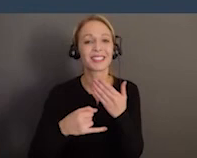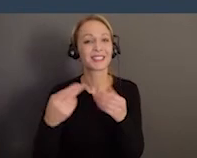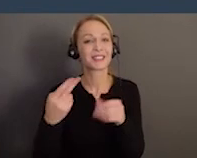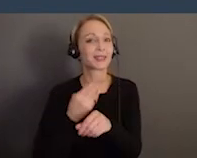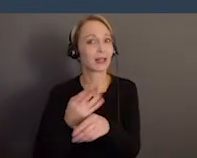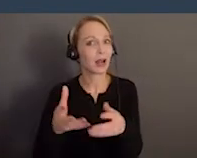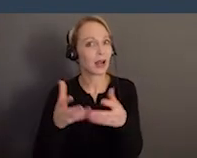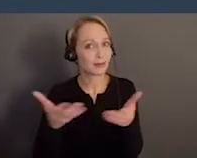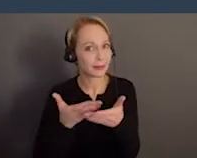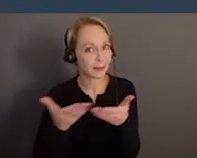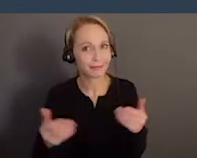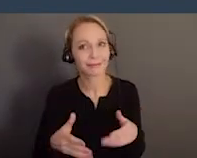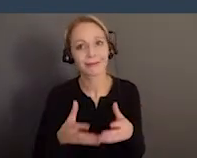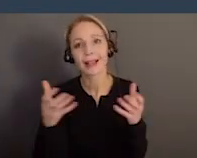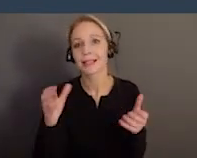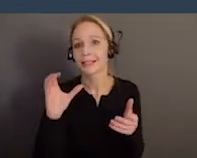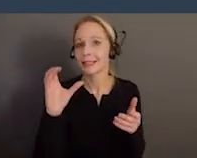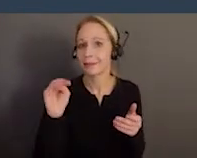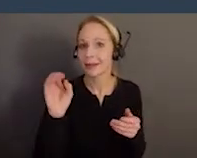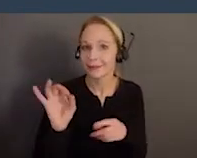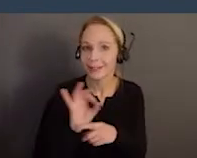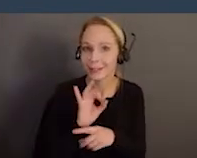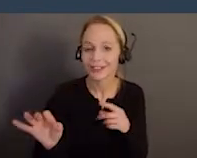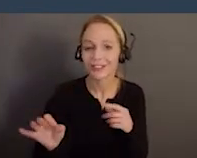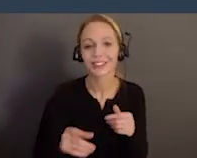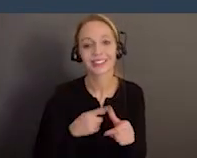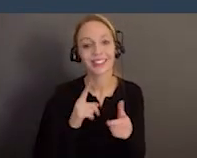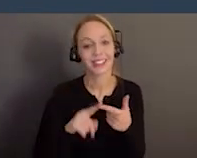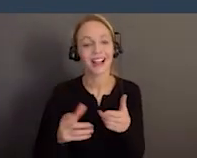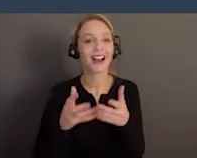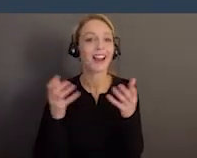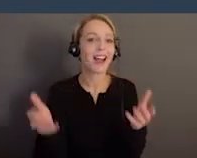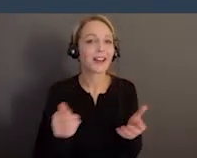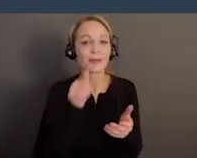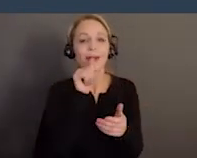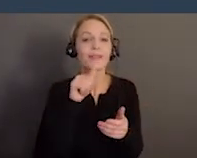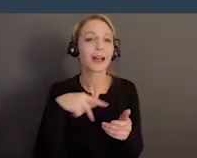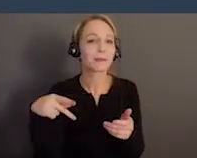A BUNK OF CMS FUNCTIONALITY AND A BUNCH OF PRIVATE APPS